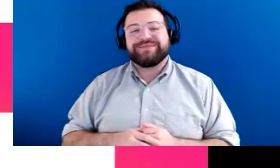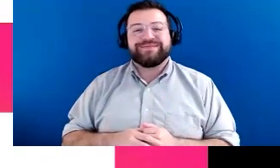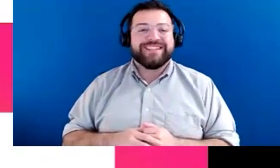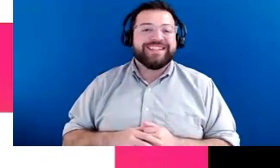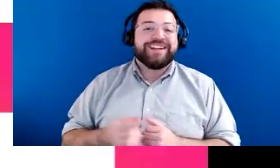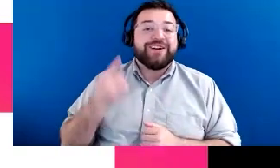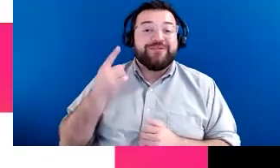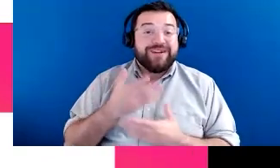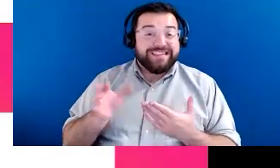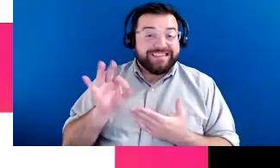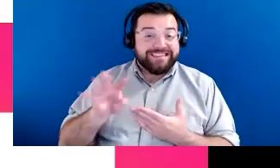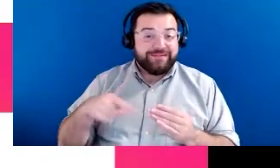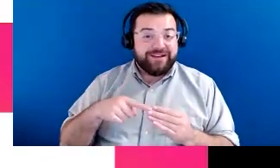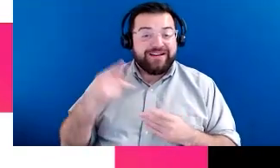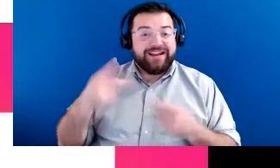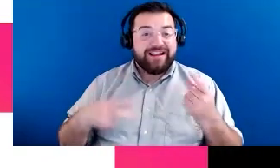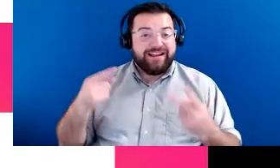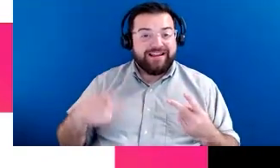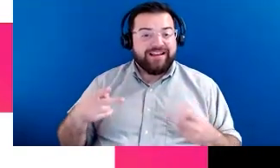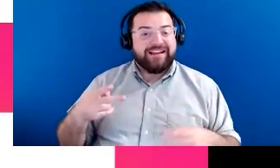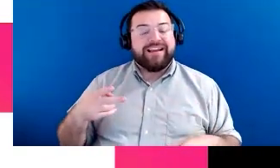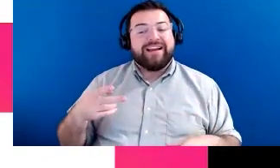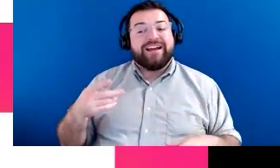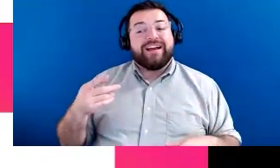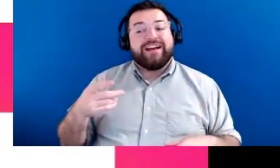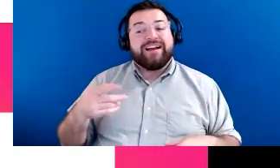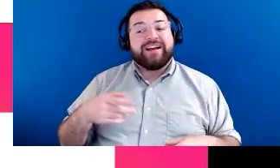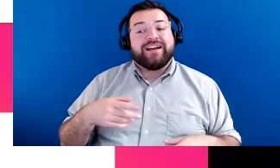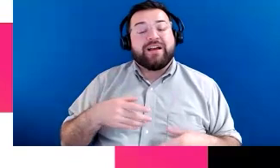is that the portion of the hybrid course that is, online